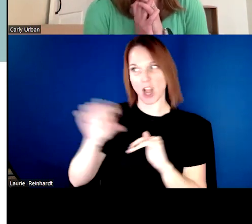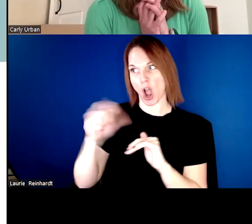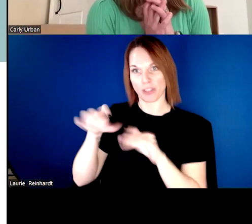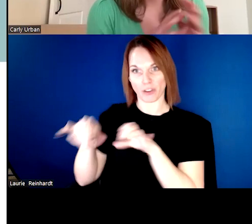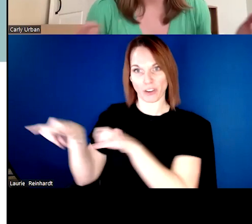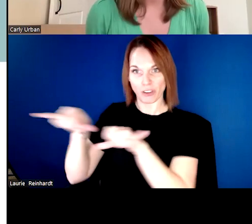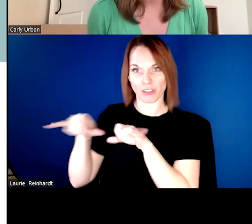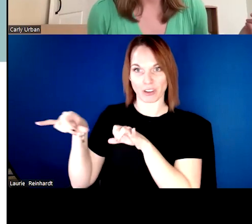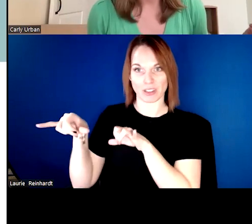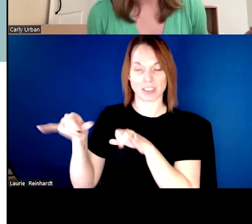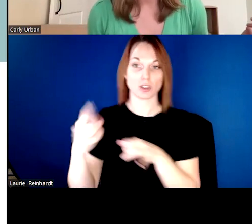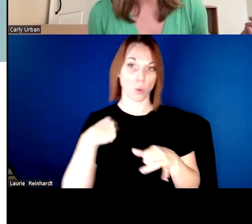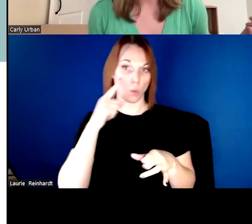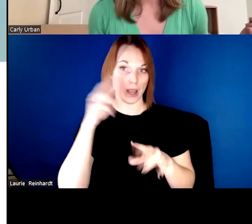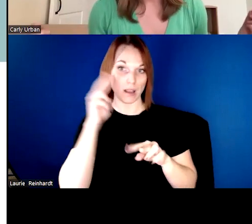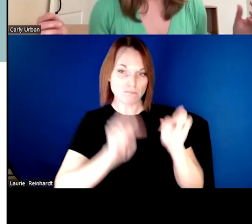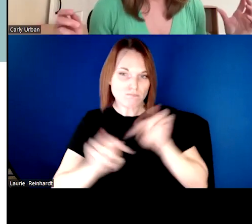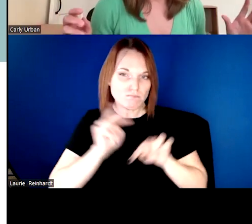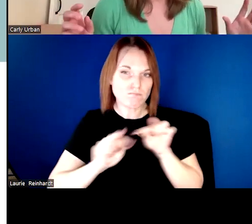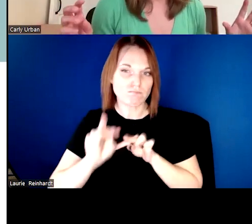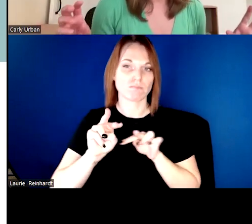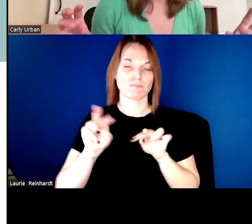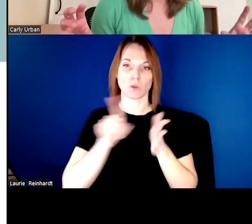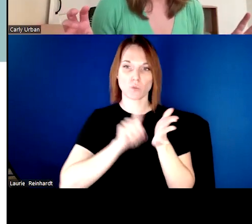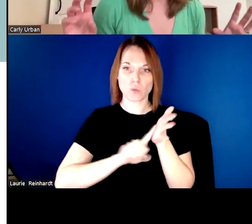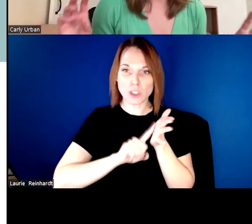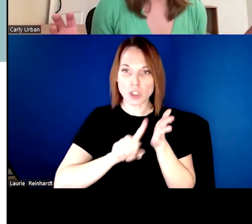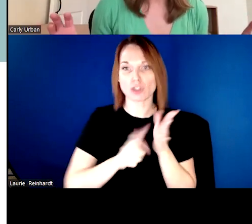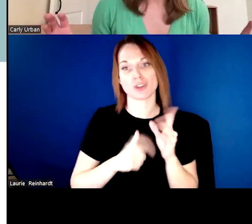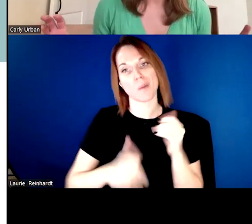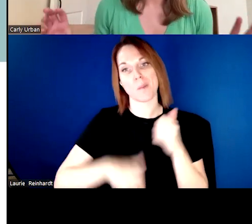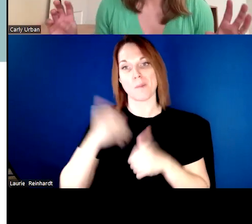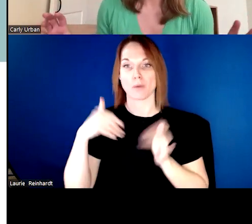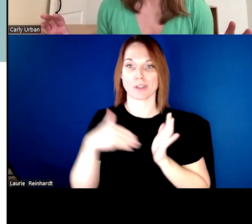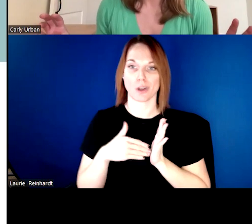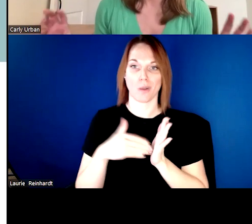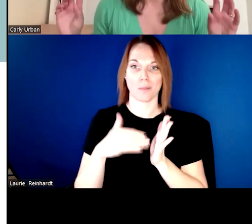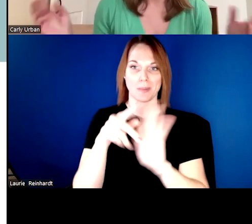is because it's the most common policy and it's the easiest way to compare States or